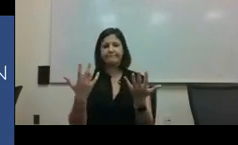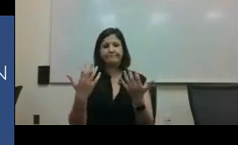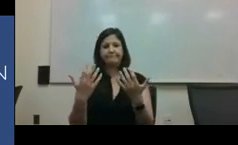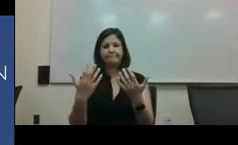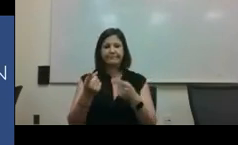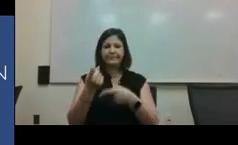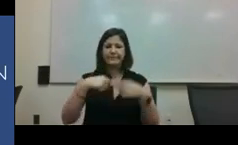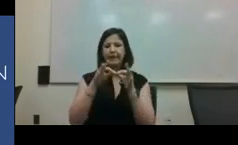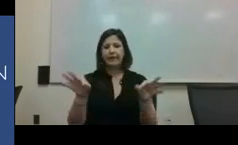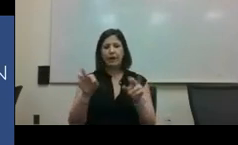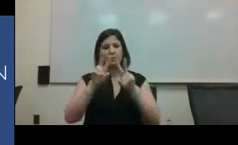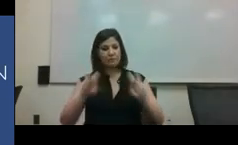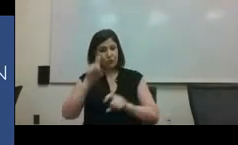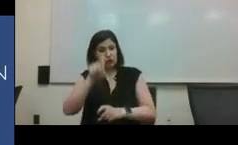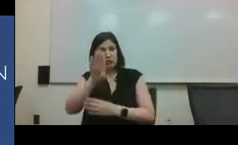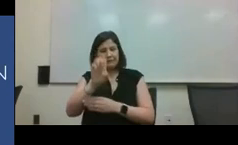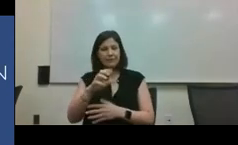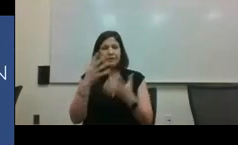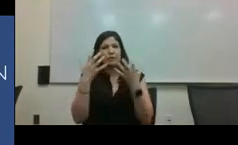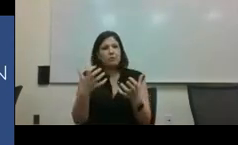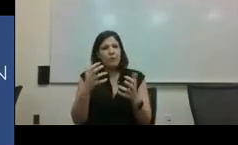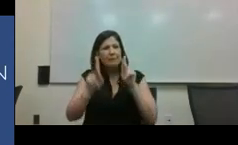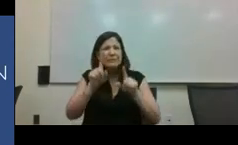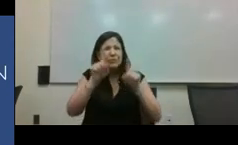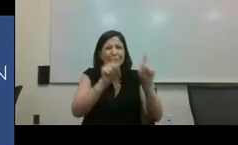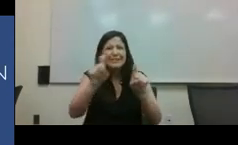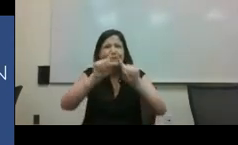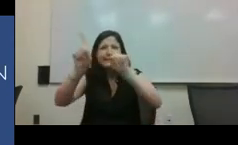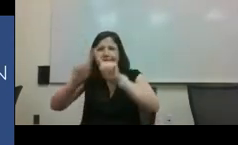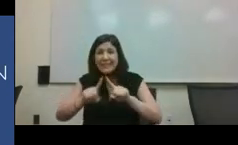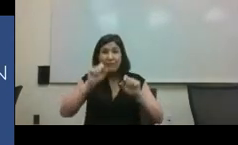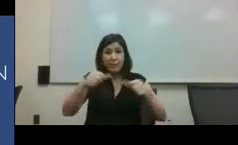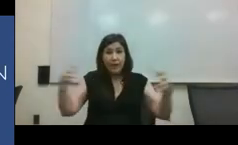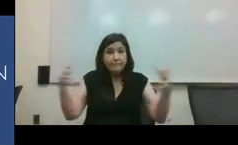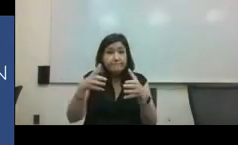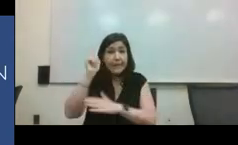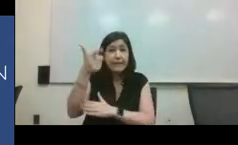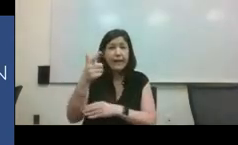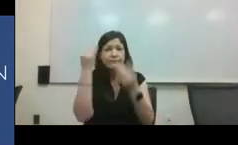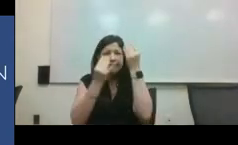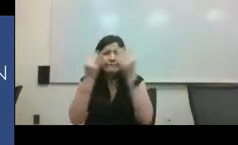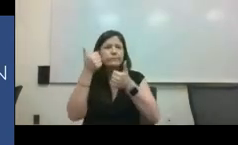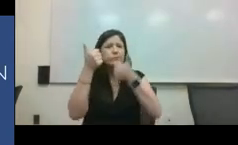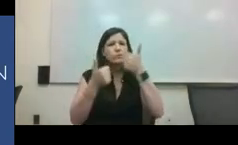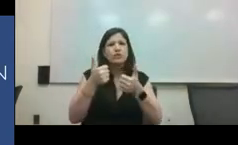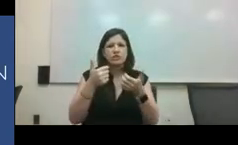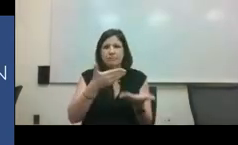of sign language assessments should be enjoyed but for people to be testing different ones. And if we can come together later to think about which ones held up the best.